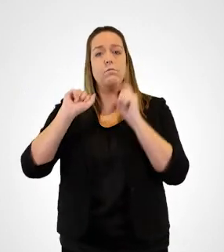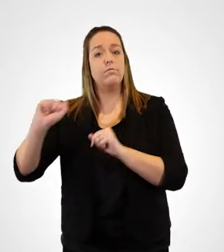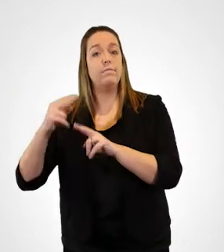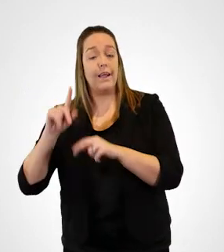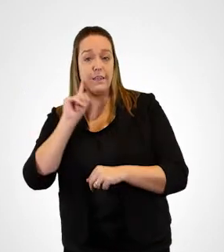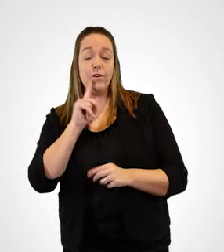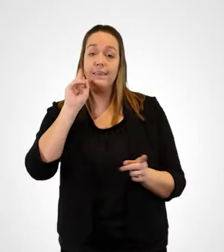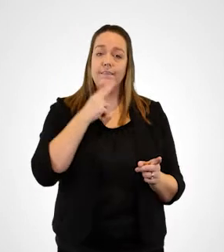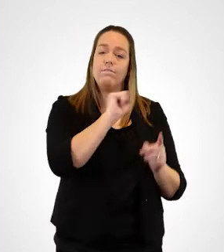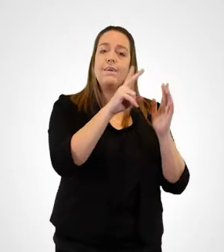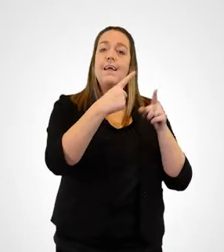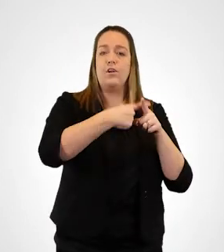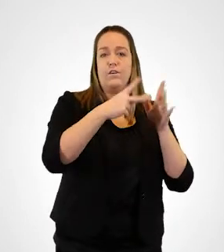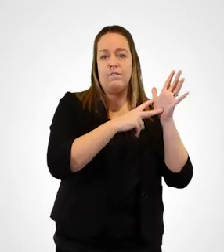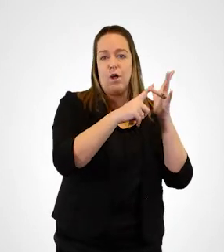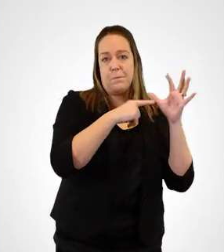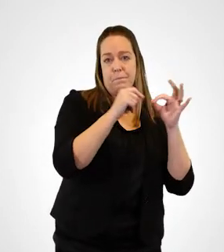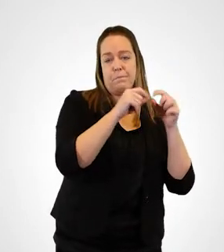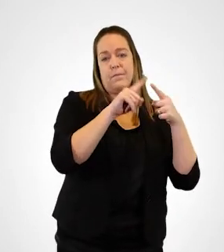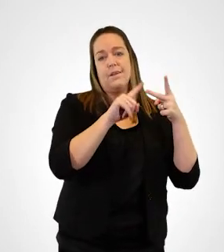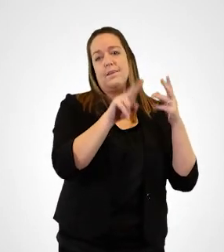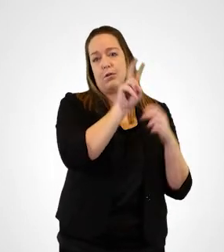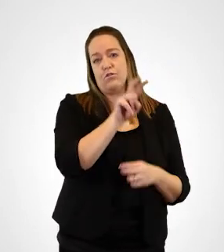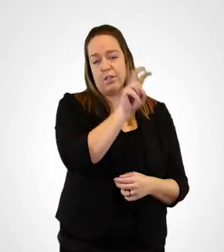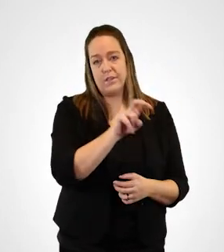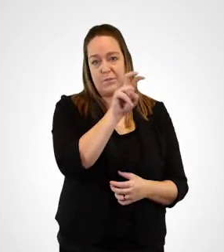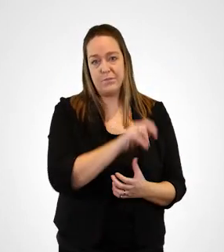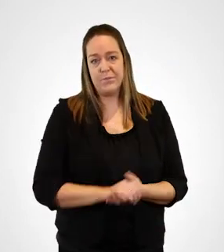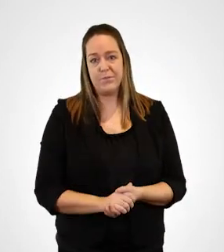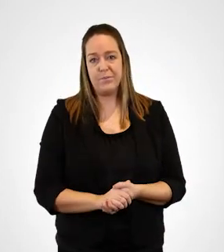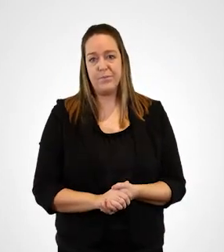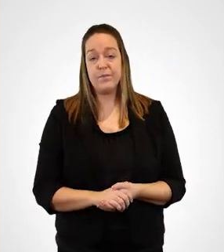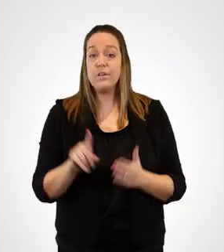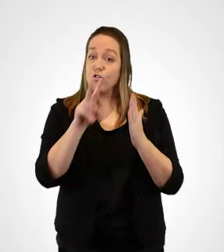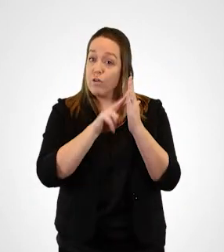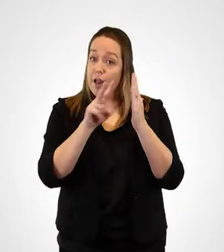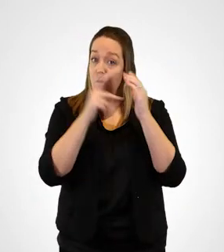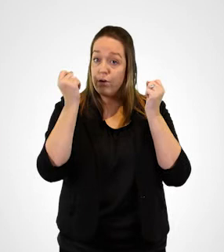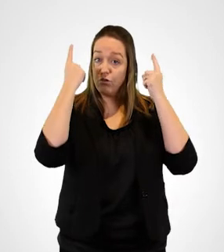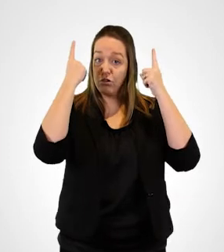for the deaf children it's English vocabulary and speechreading. What about reading comprehension?